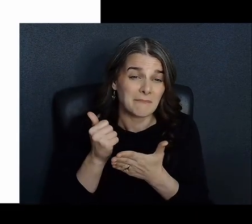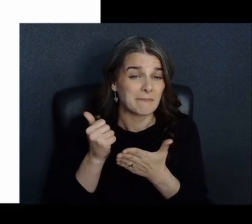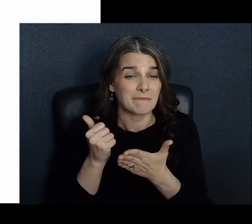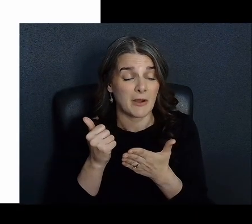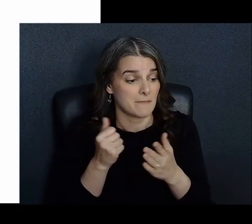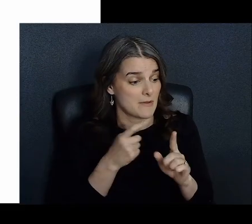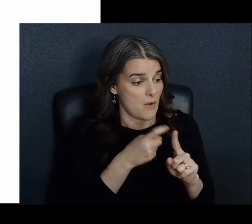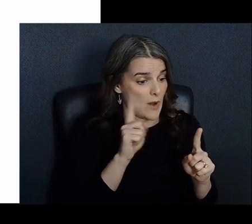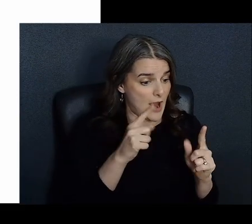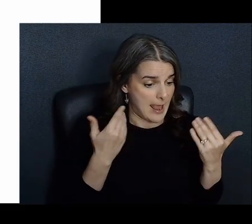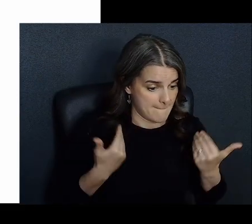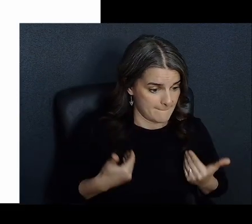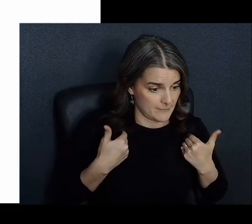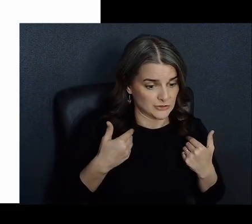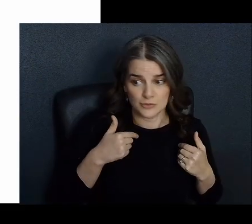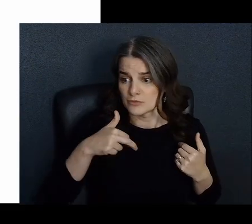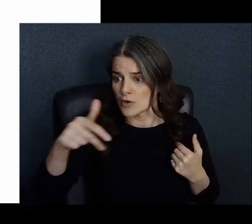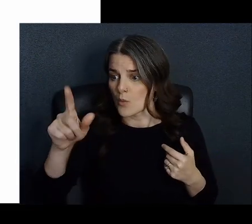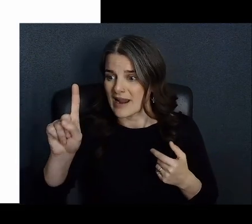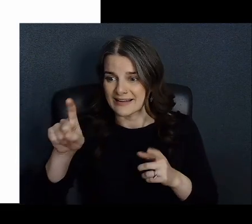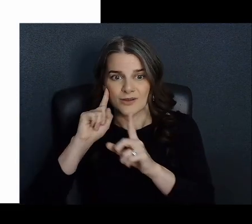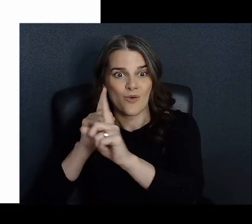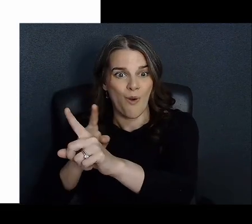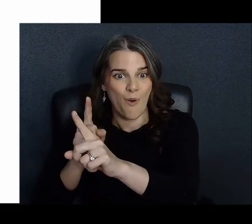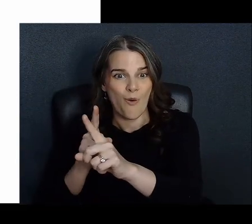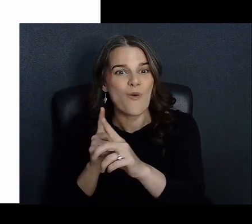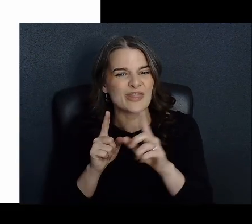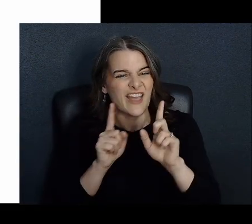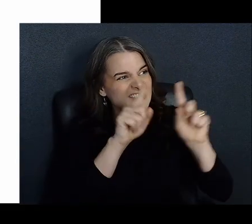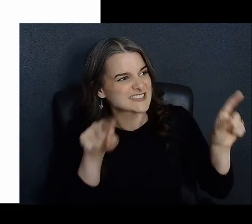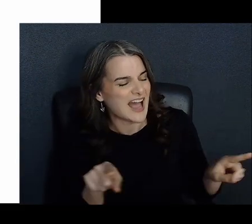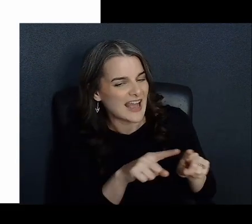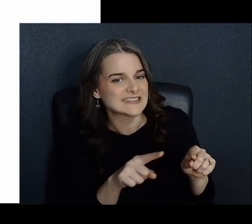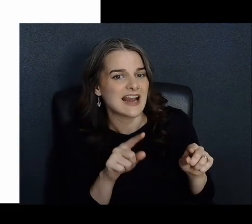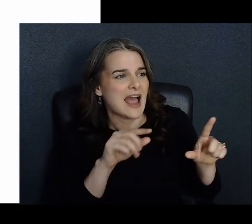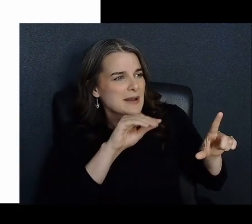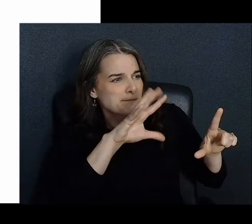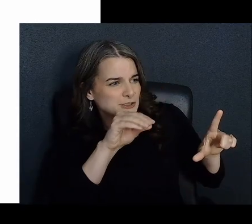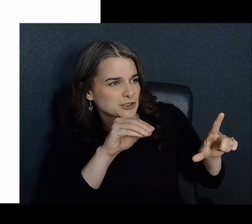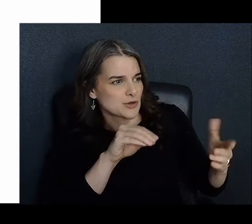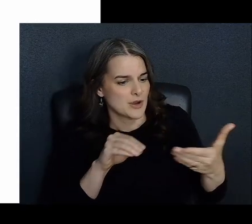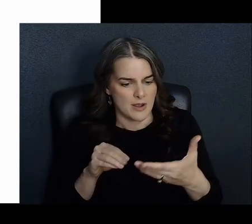There are some apps, of course, that I could probably take a picture and have it read it back to me, but again, that's tedious.